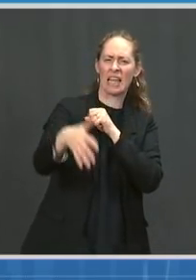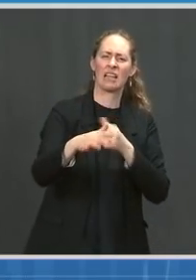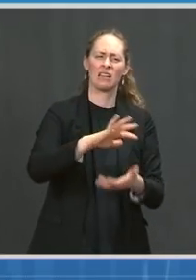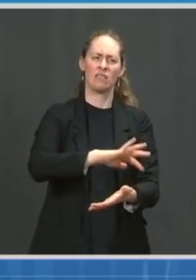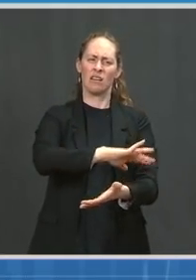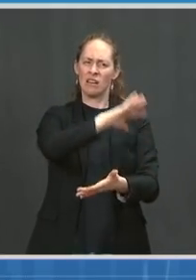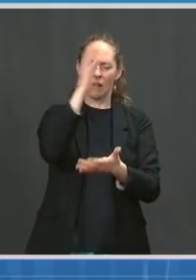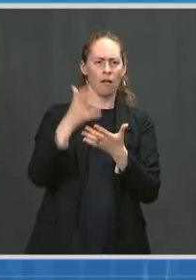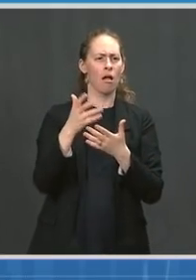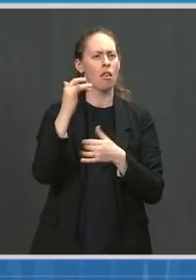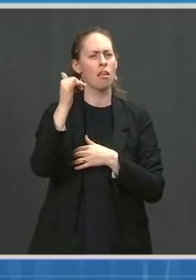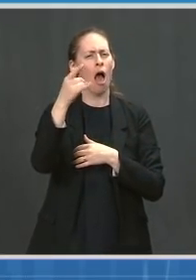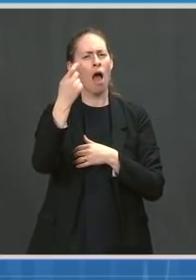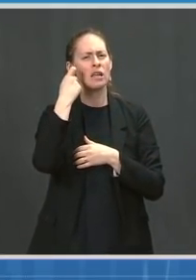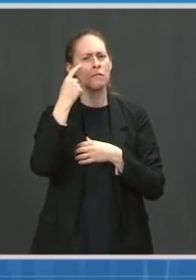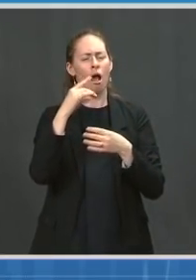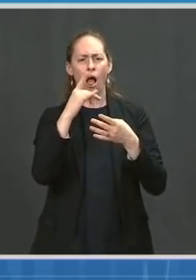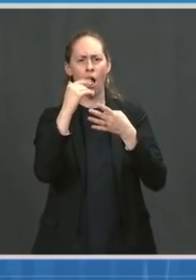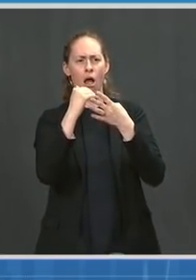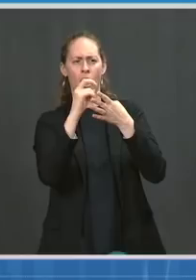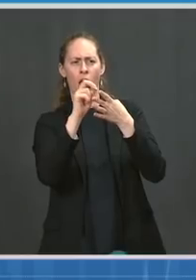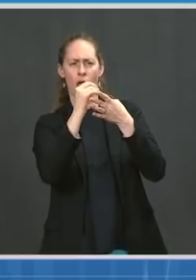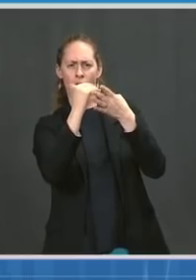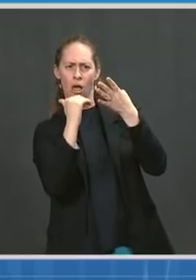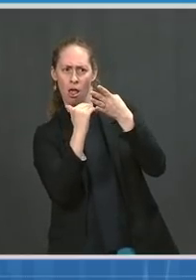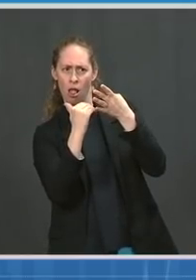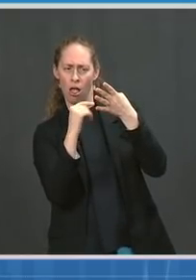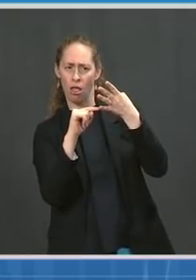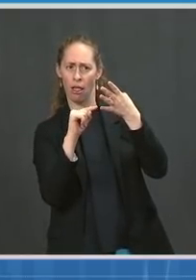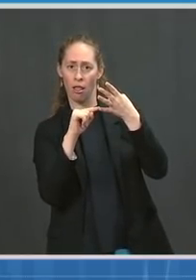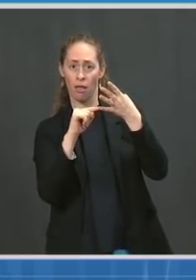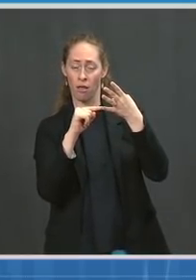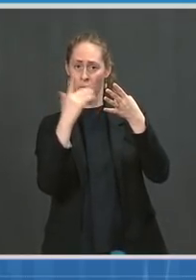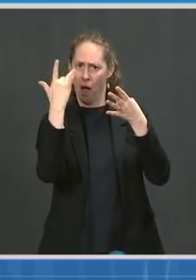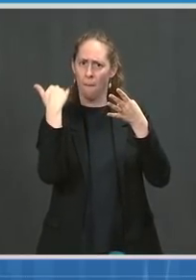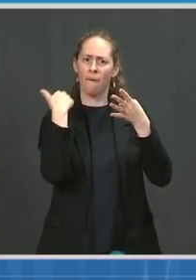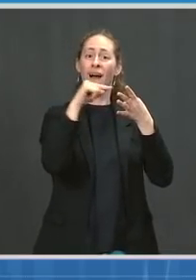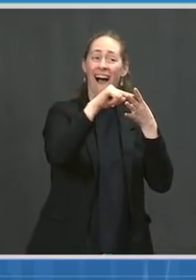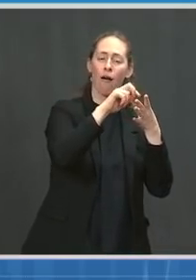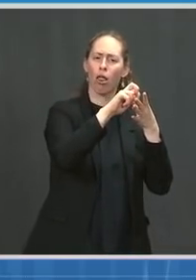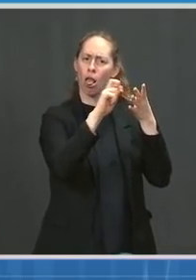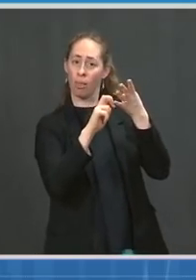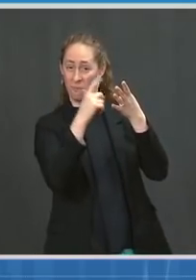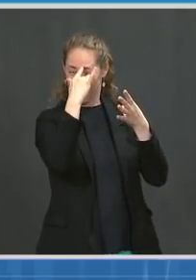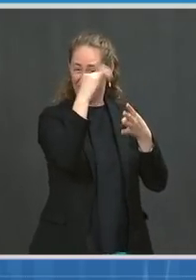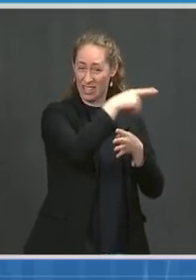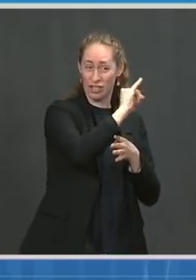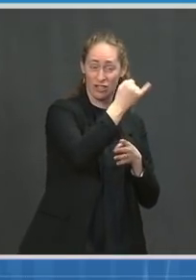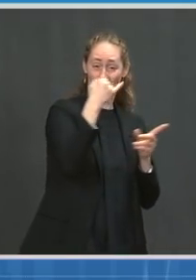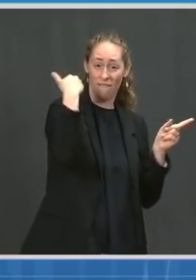Is that slipping a couple weeks because of the J&J situation? How would you characterize that? Mr. Zients: There's no change.